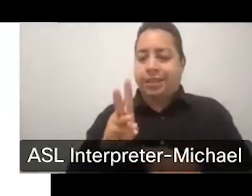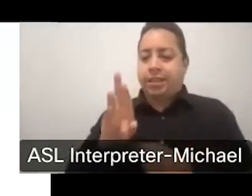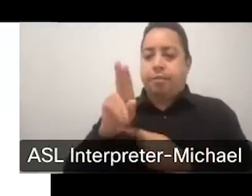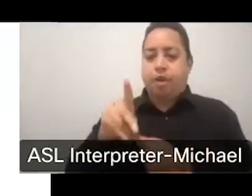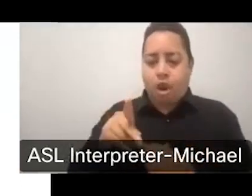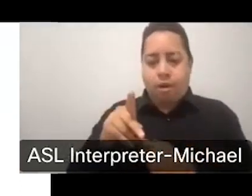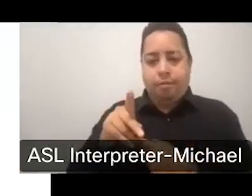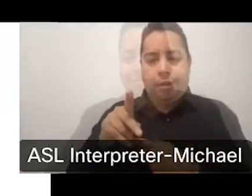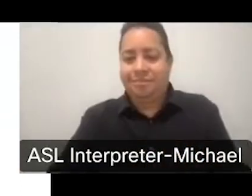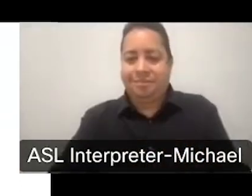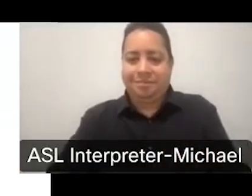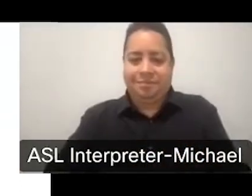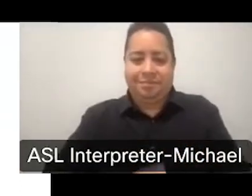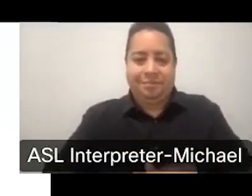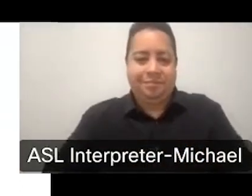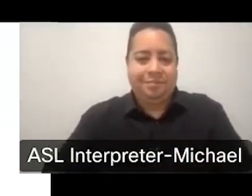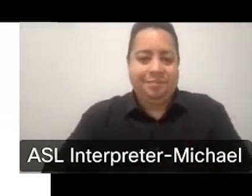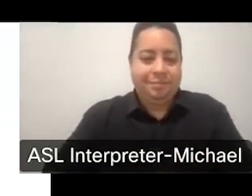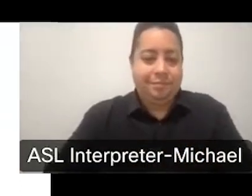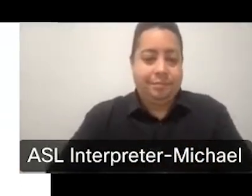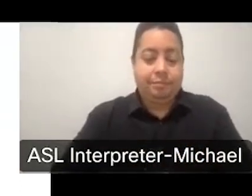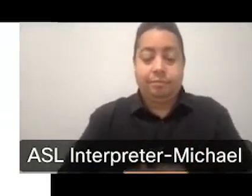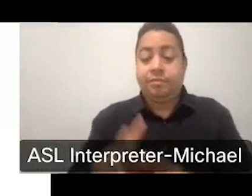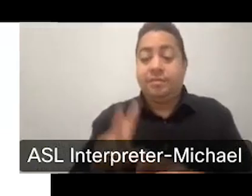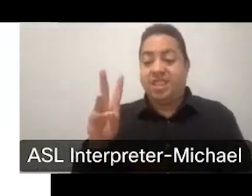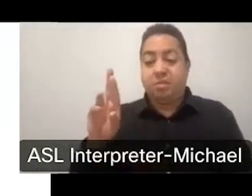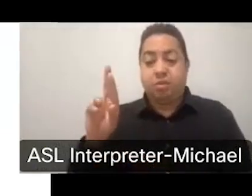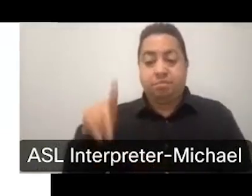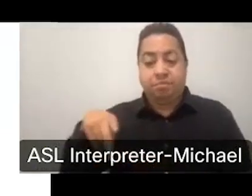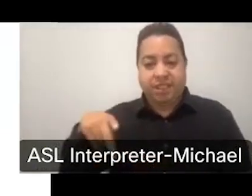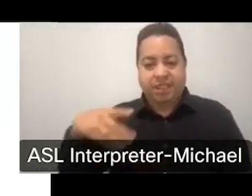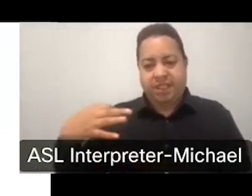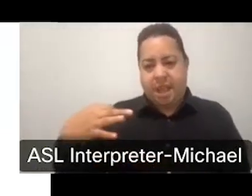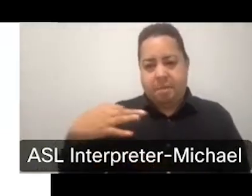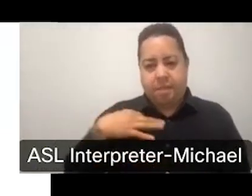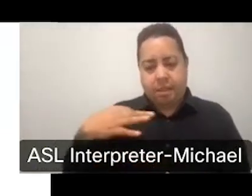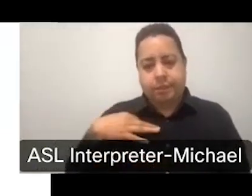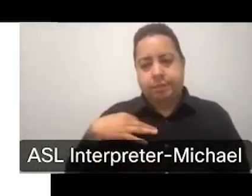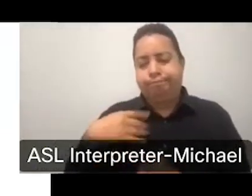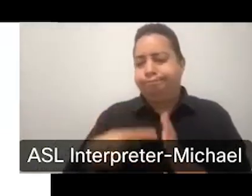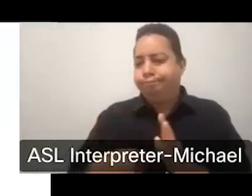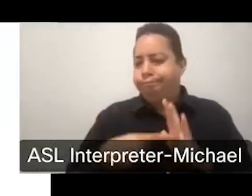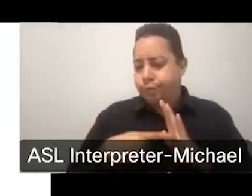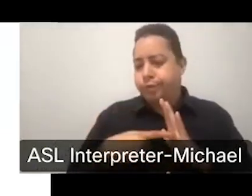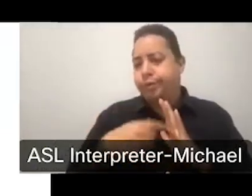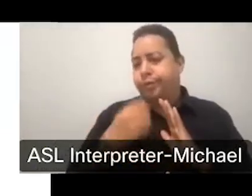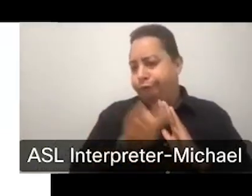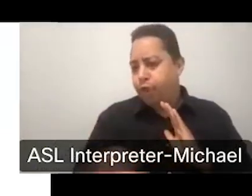The WRP application also requires you to submit a couple of documents.